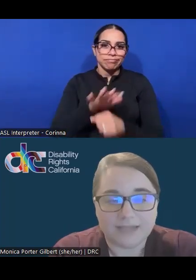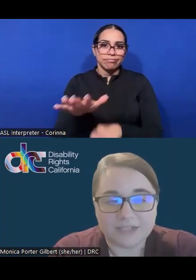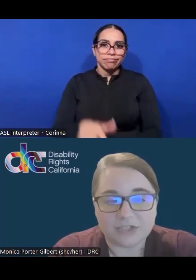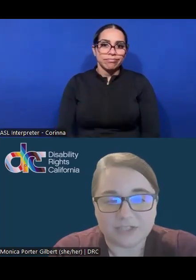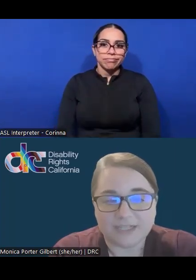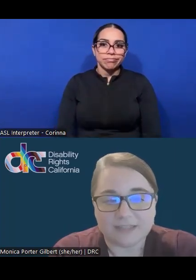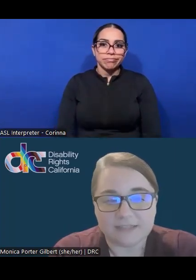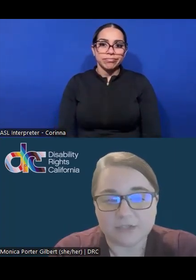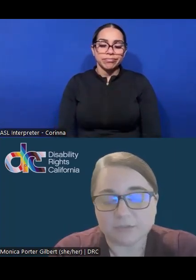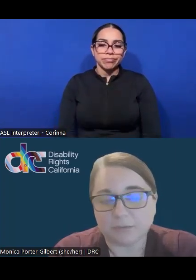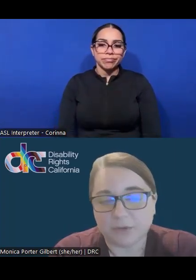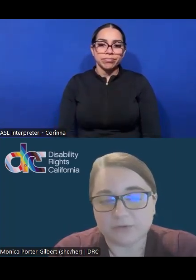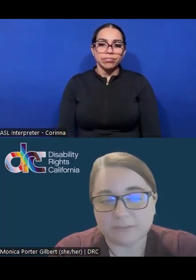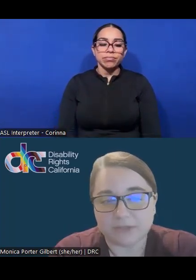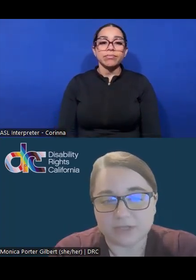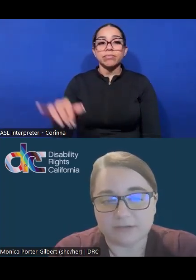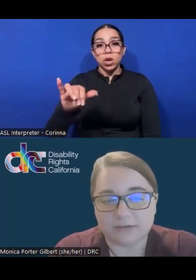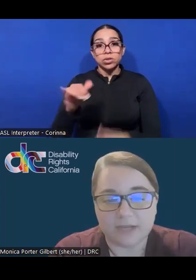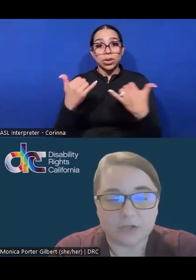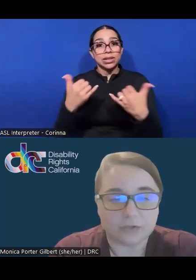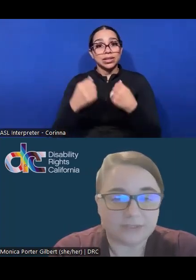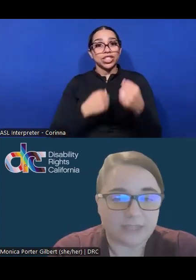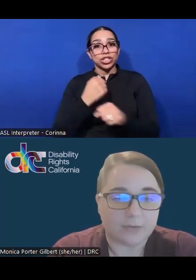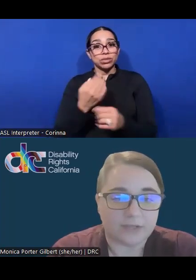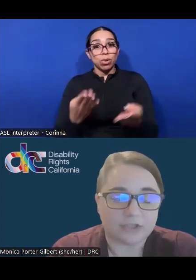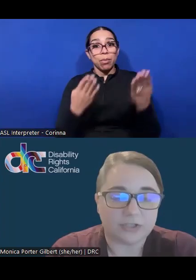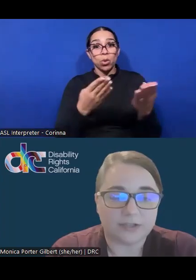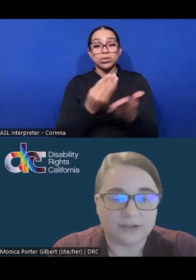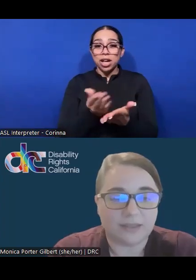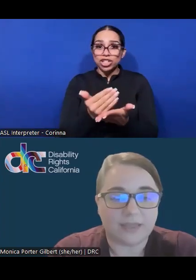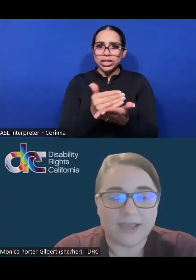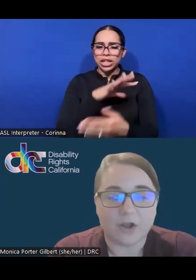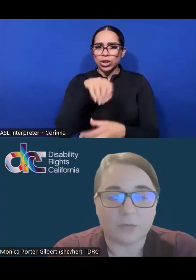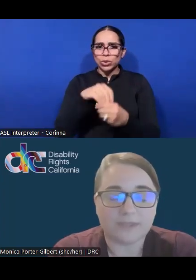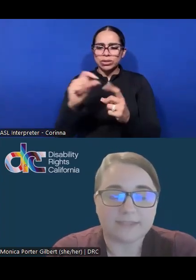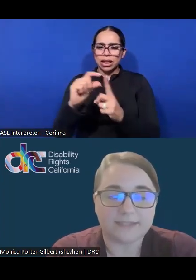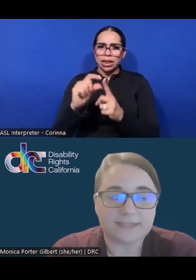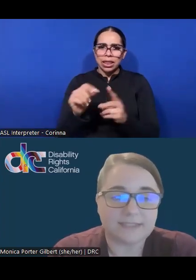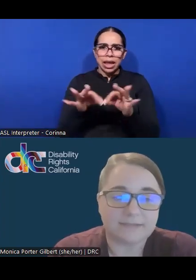Additionally, this year's proposed budget includes language that homeless assistance